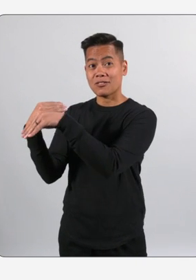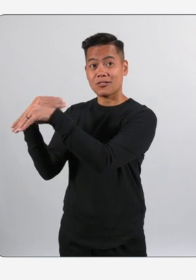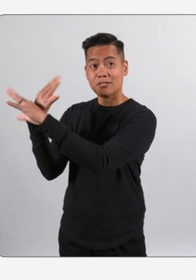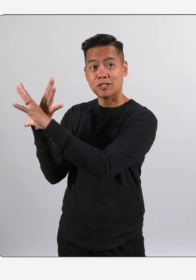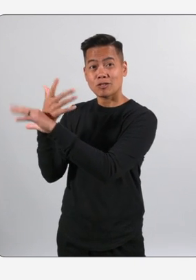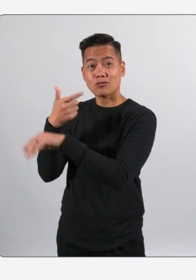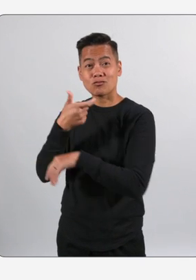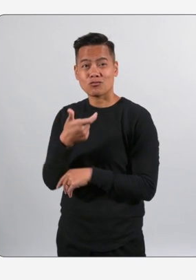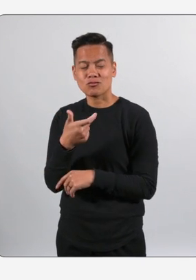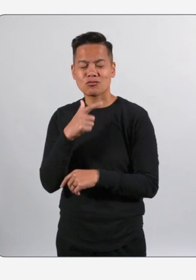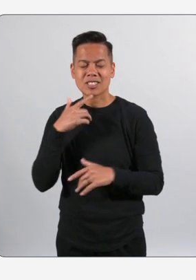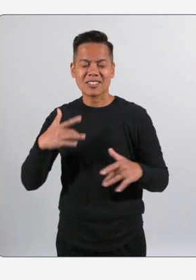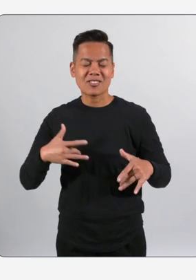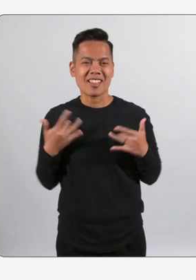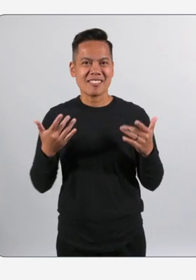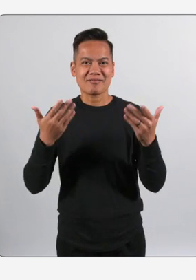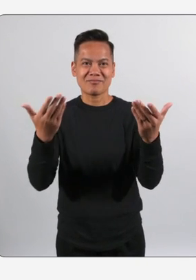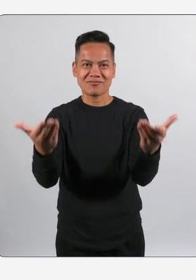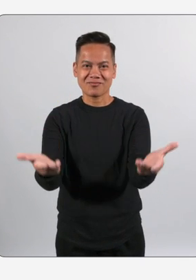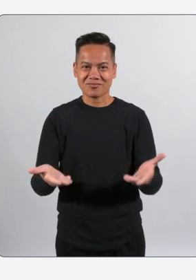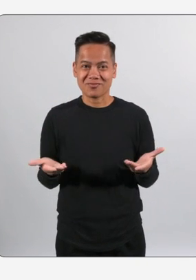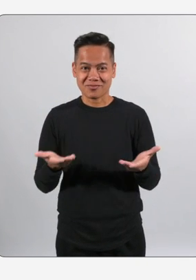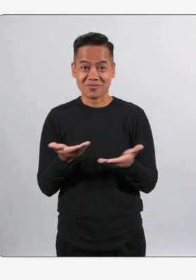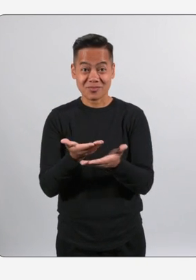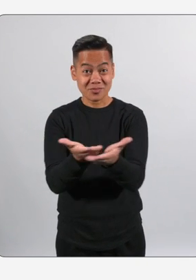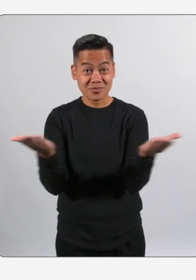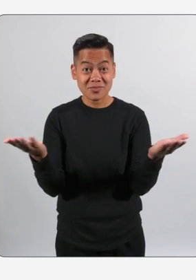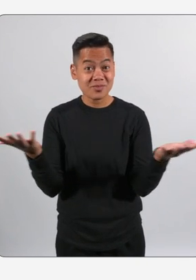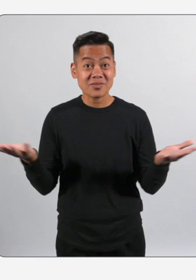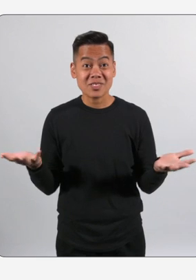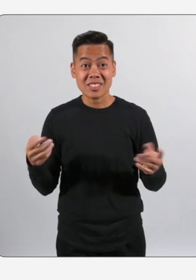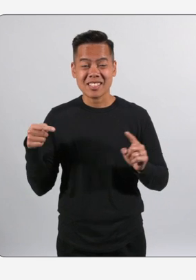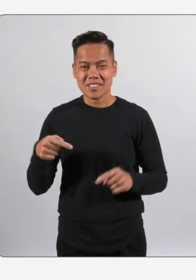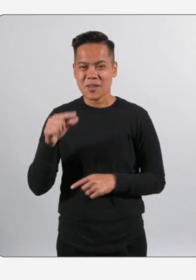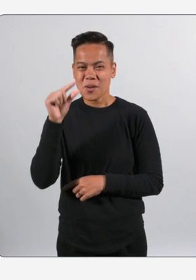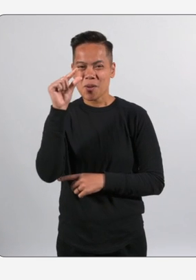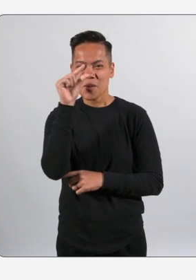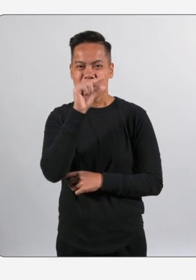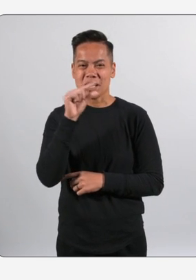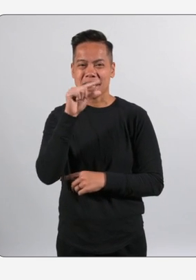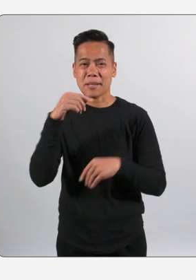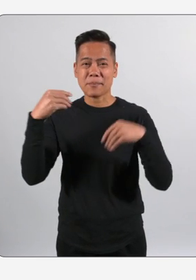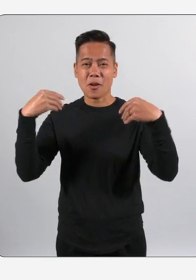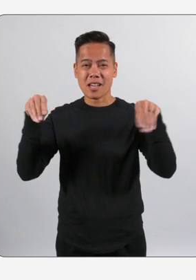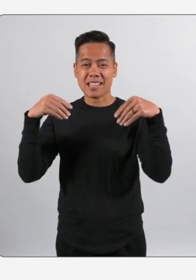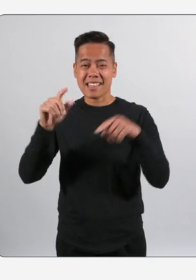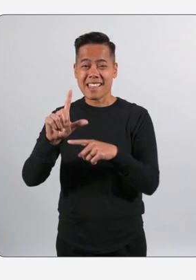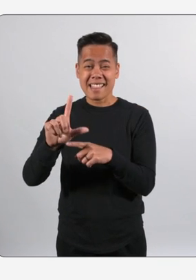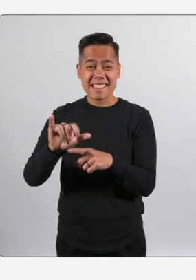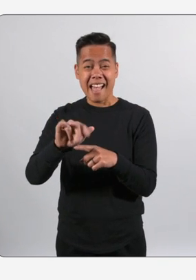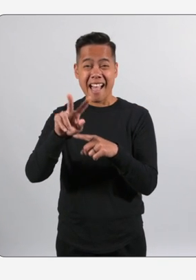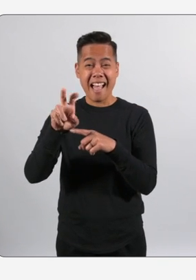thrilled to welcome you to Google Marketing Live 2023!